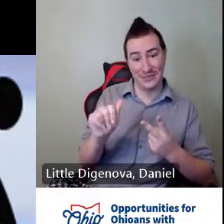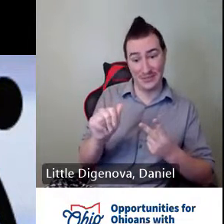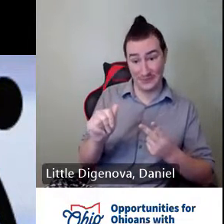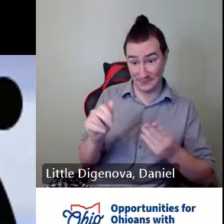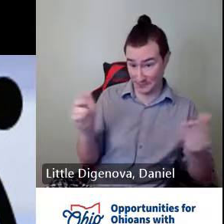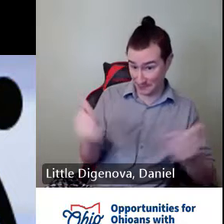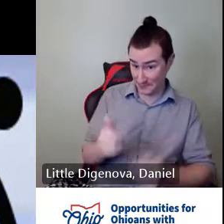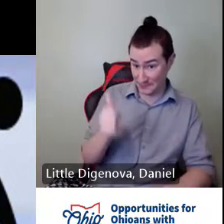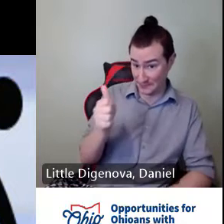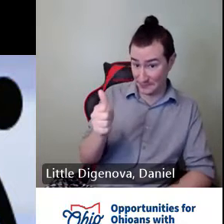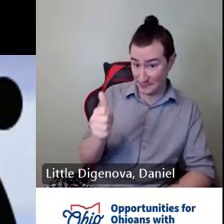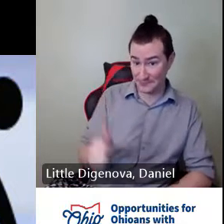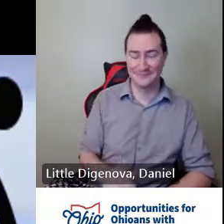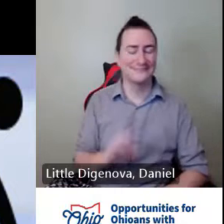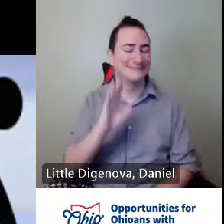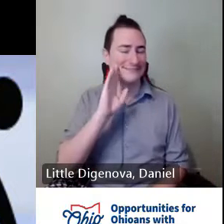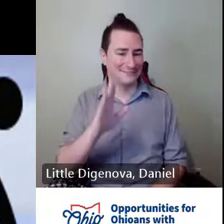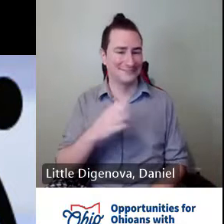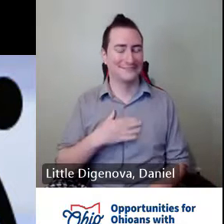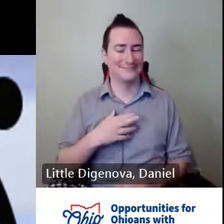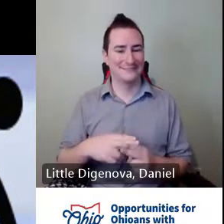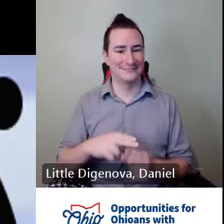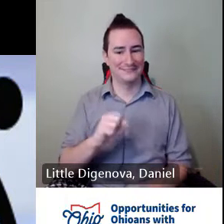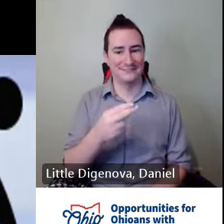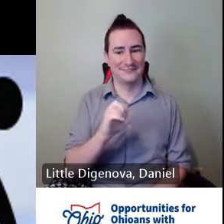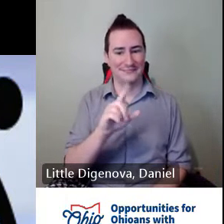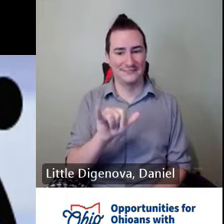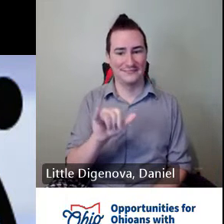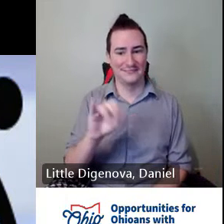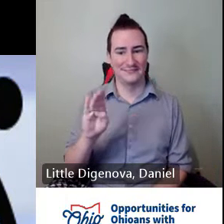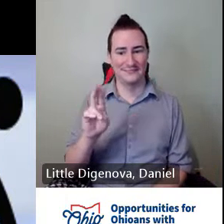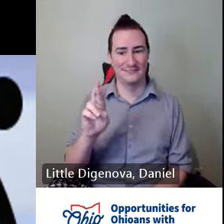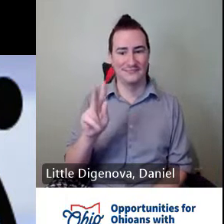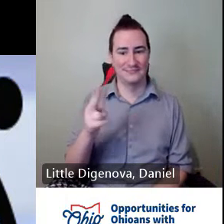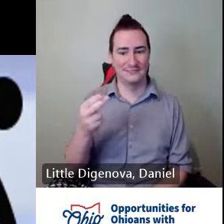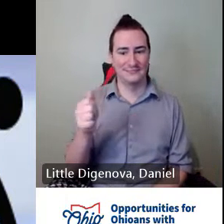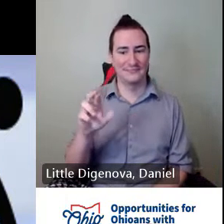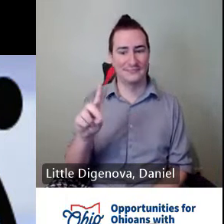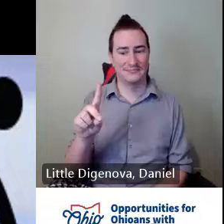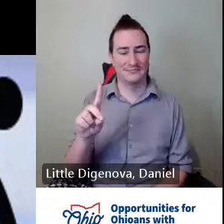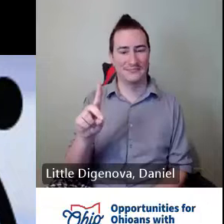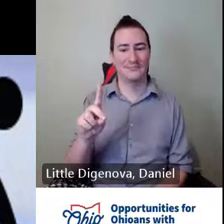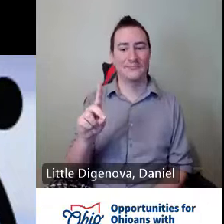Hello, my name is Shelly Burkhart and I'm the Accessible Ohio Specialist for the Northwest area of the state.